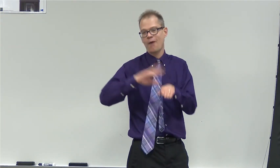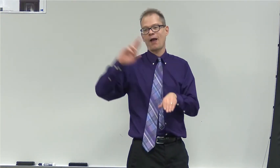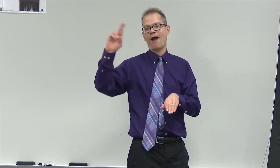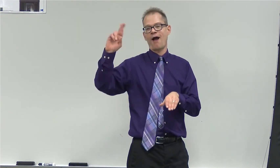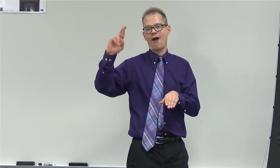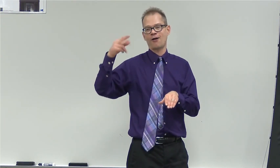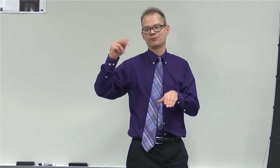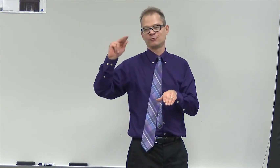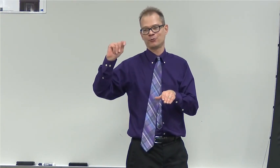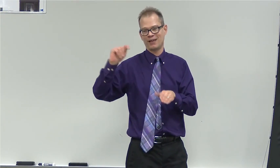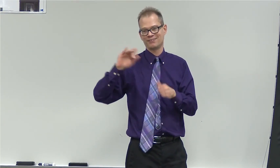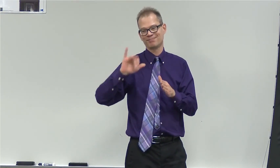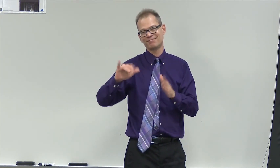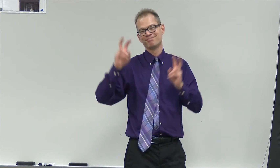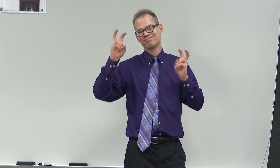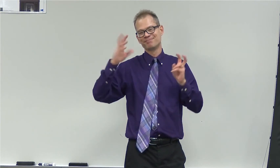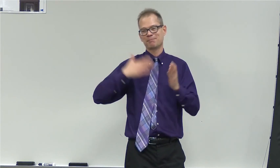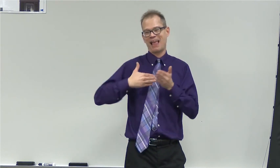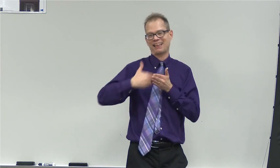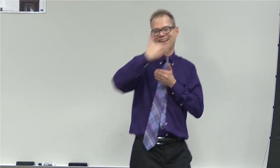So my future work is on an R-type of grant,